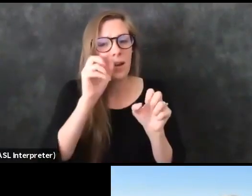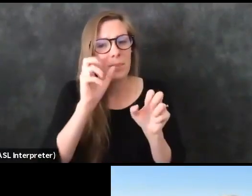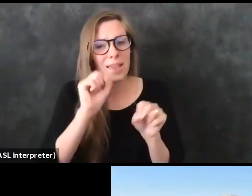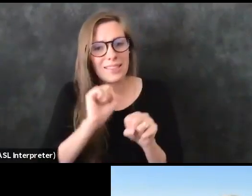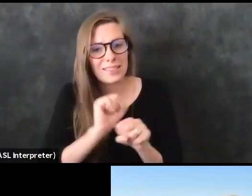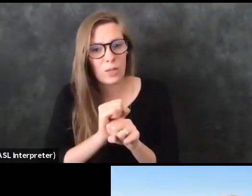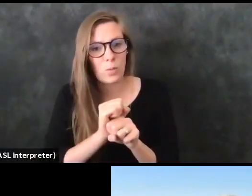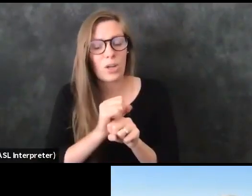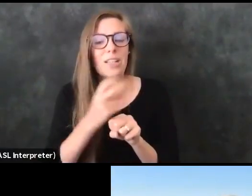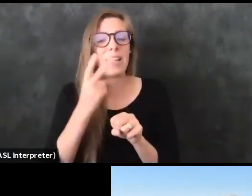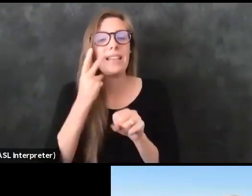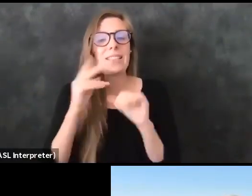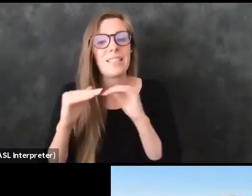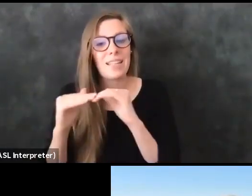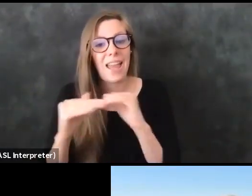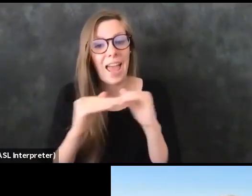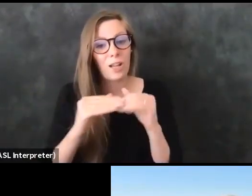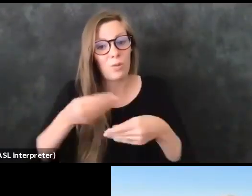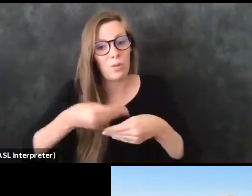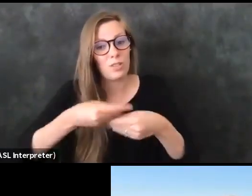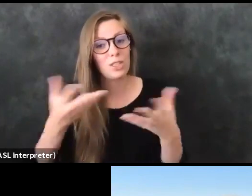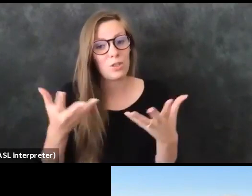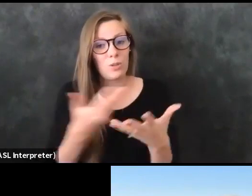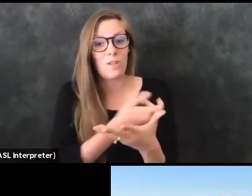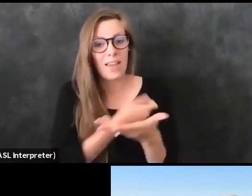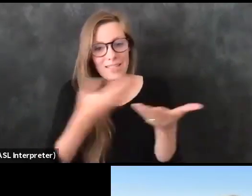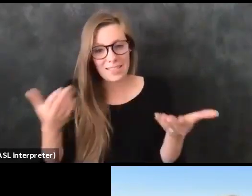equitable distribution of vaccines right here in our community.